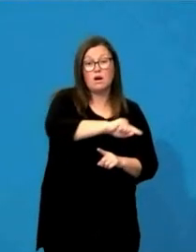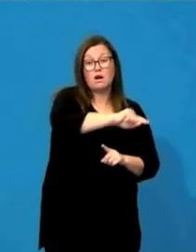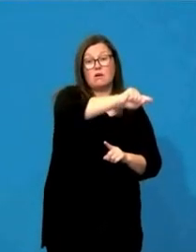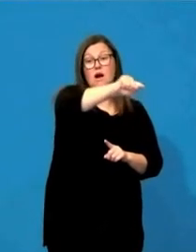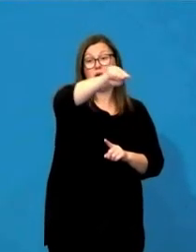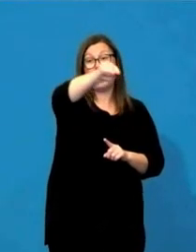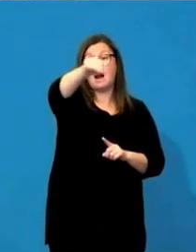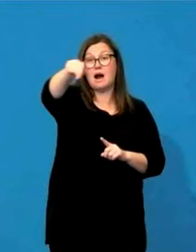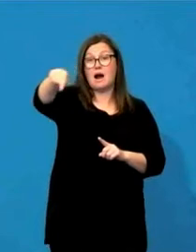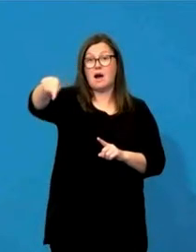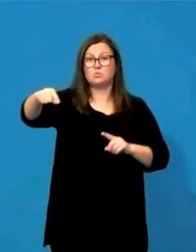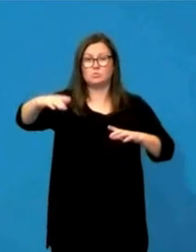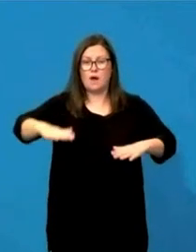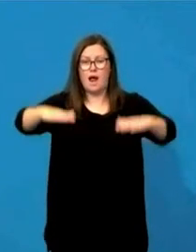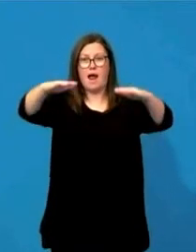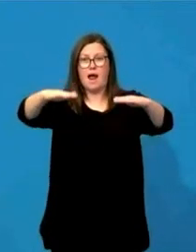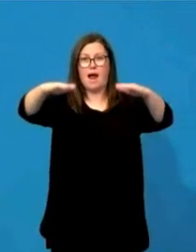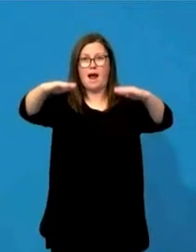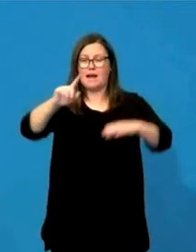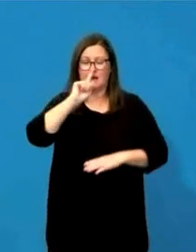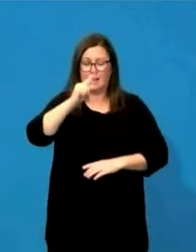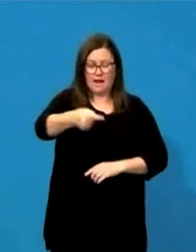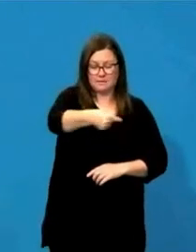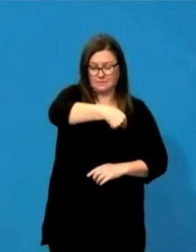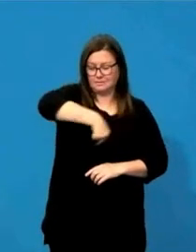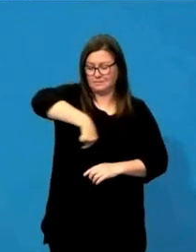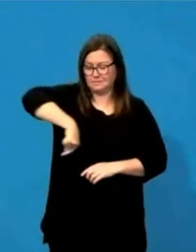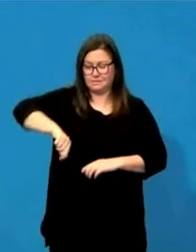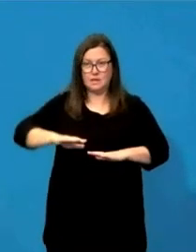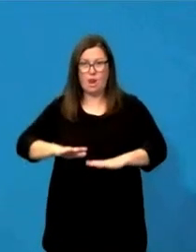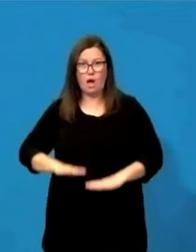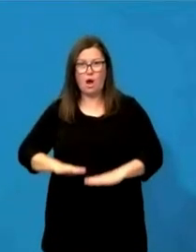of a ditch area where floodwaters flood and come right up to her property.